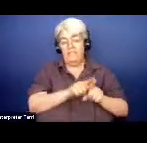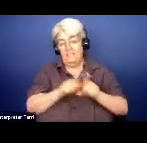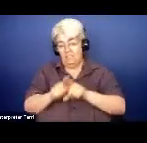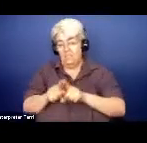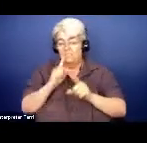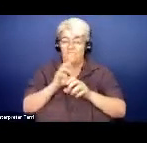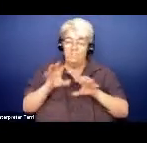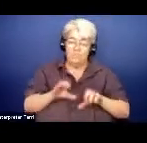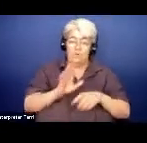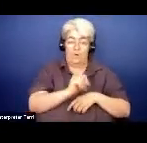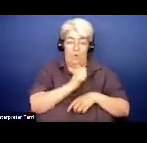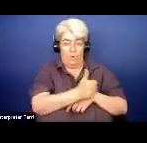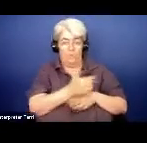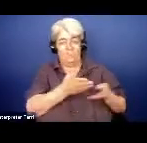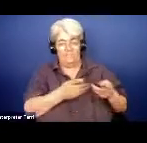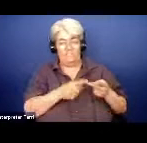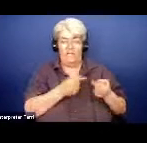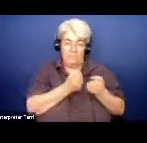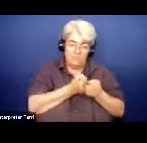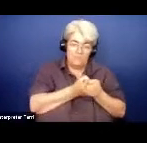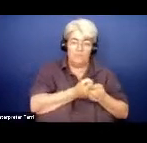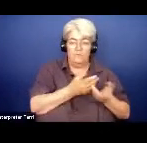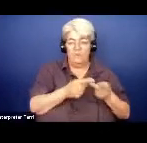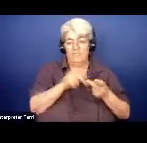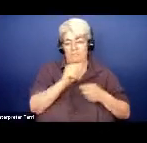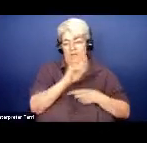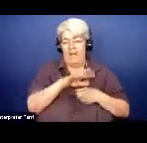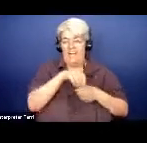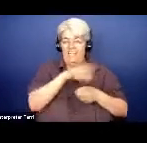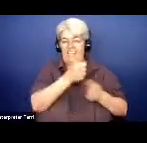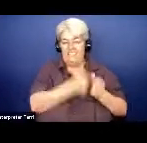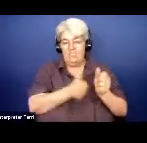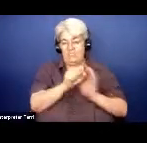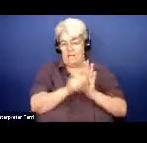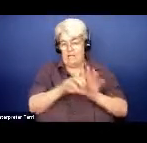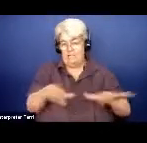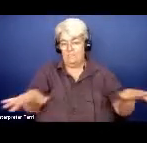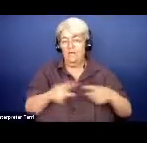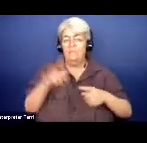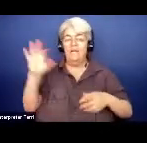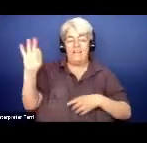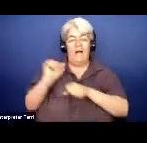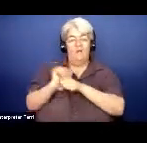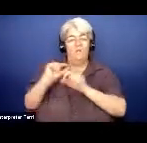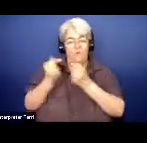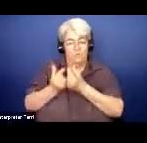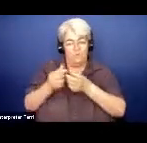their services and supports for individuals with TBI in their state. These nine work groups cover a broad